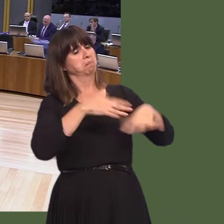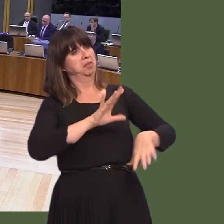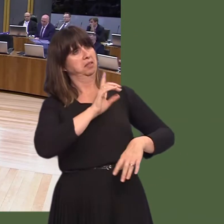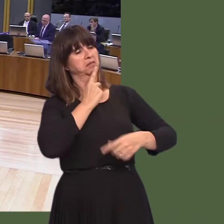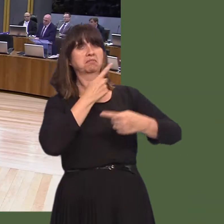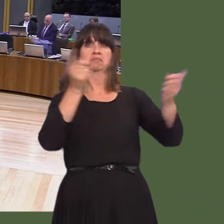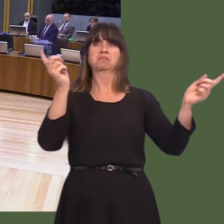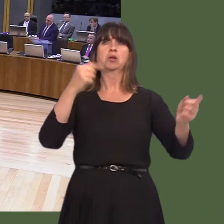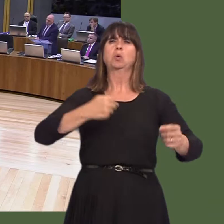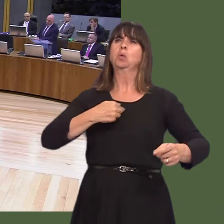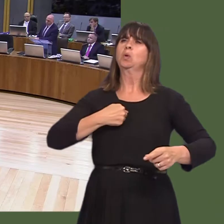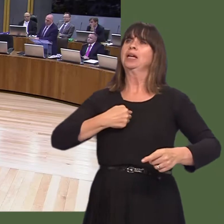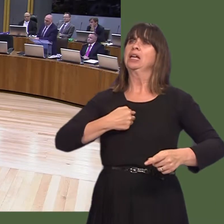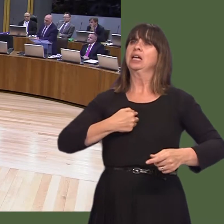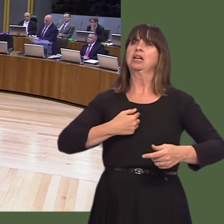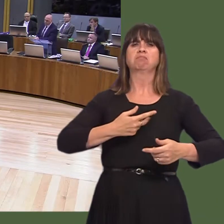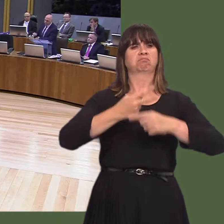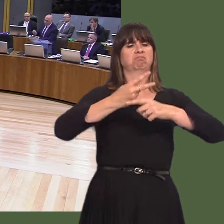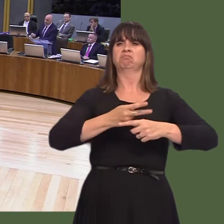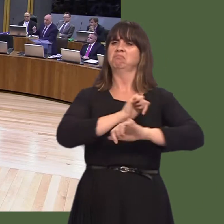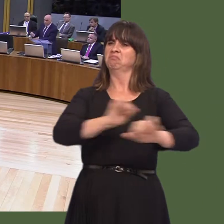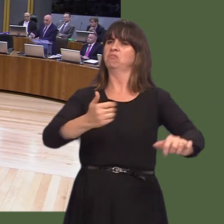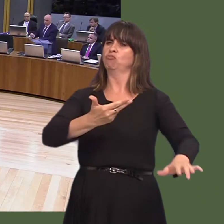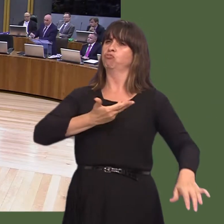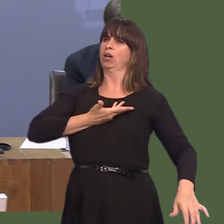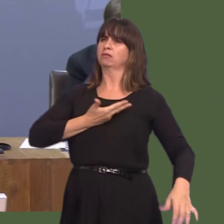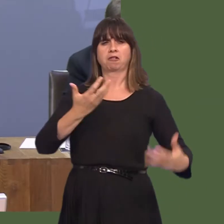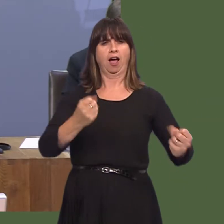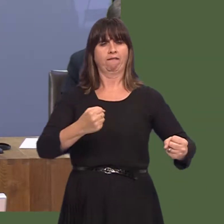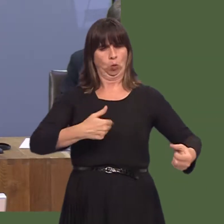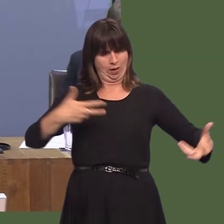the rights of children and young people across Wales, and yet we have seen a number of recent